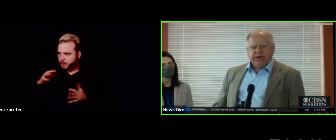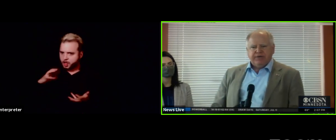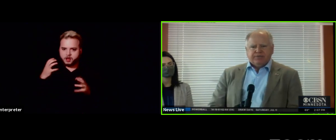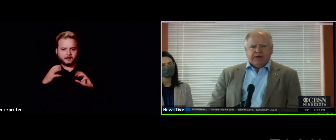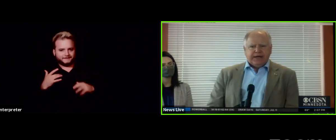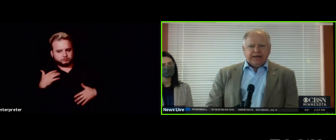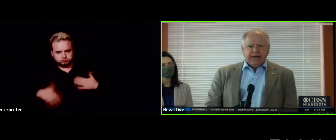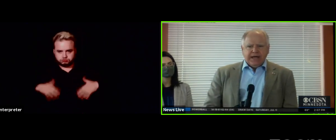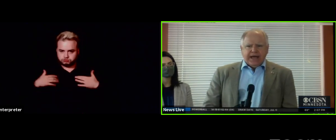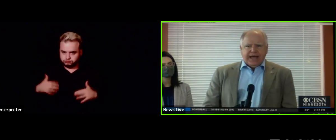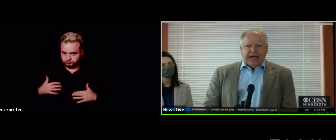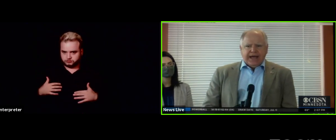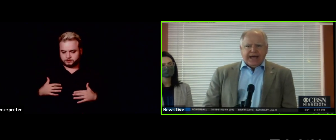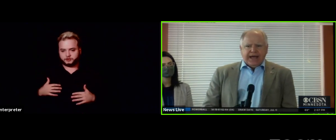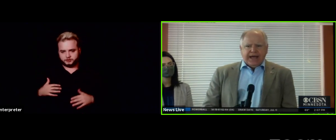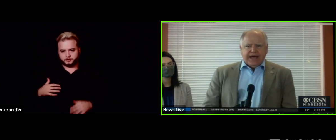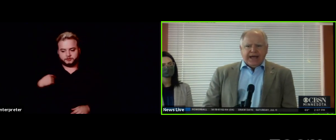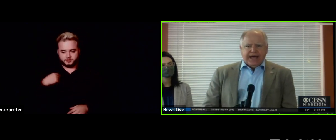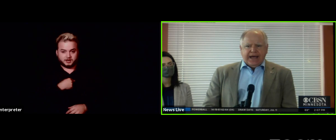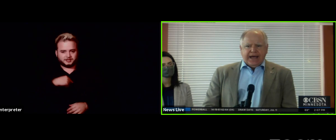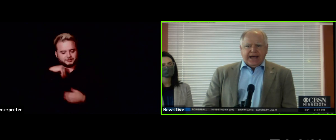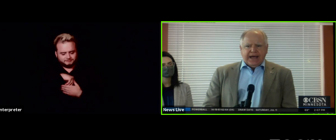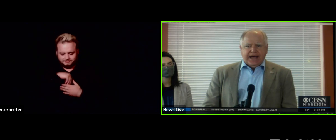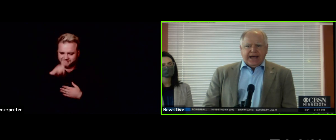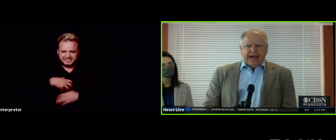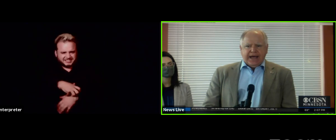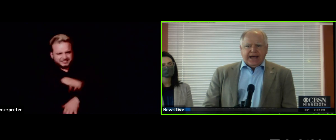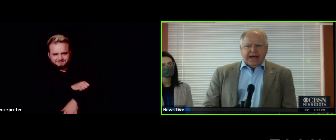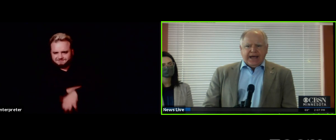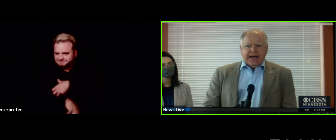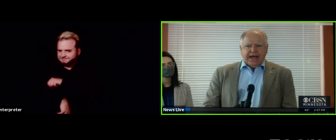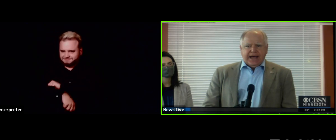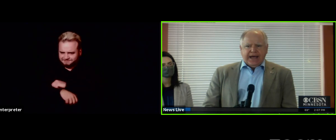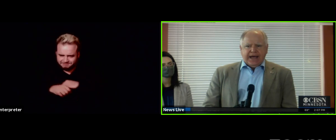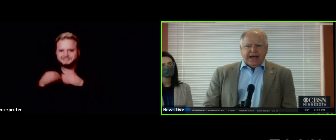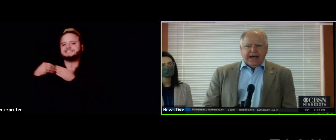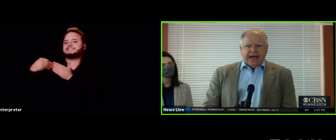Governor Flanagan and someone who what I have learned about housing much of it comes from